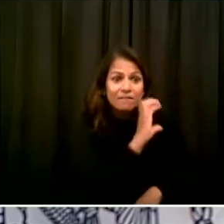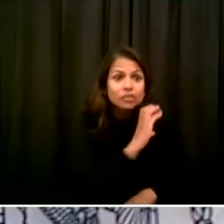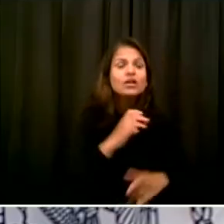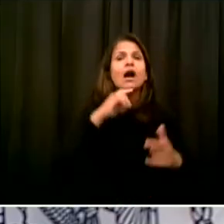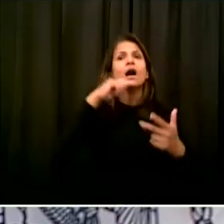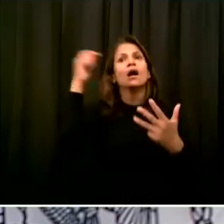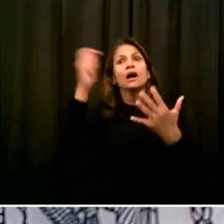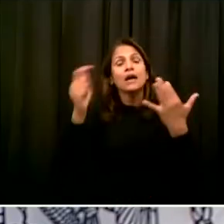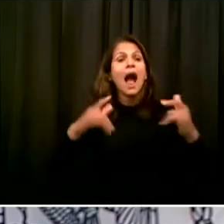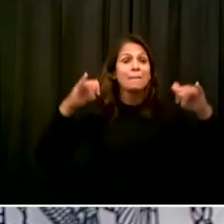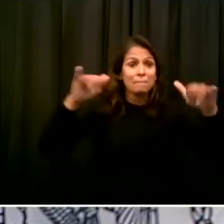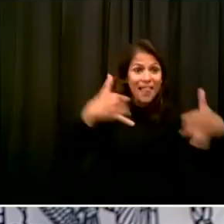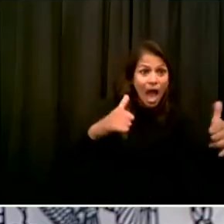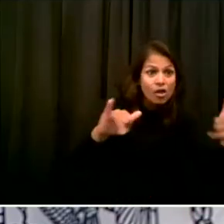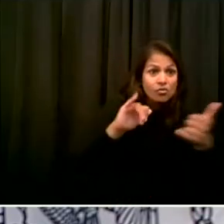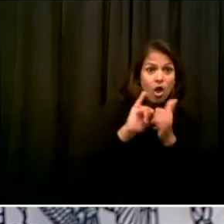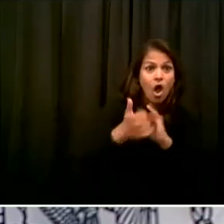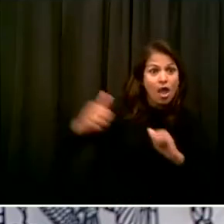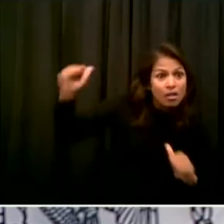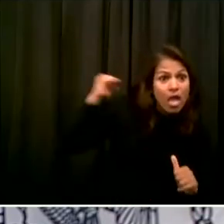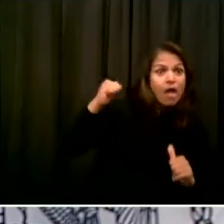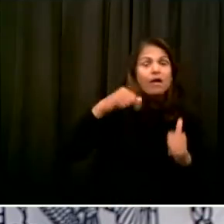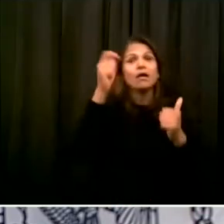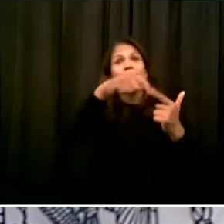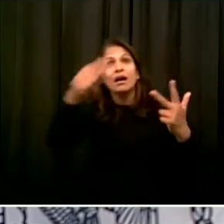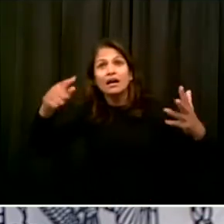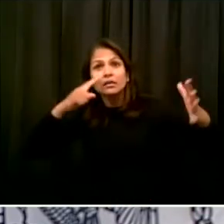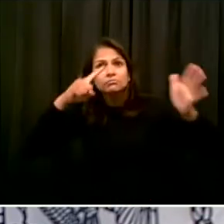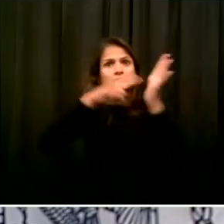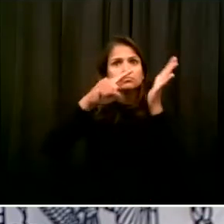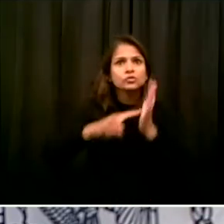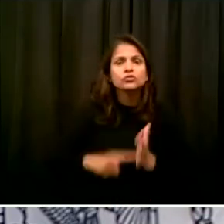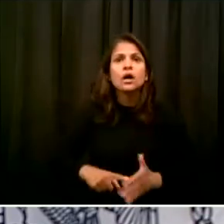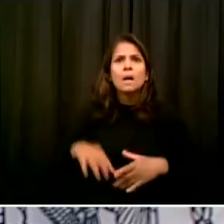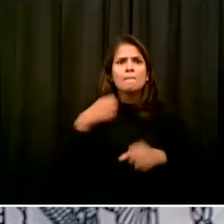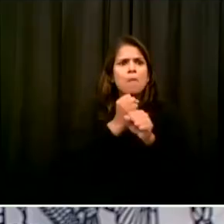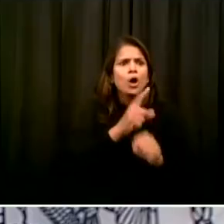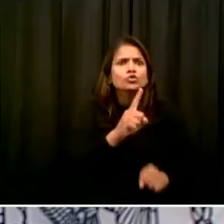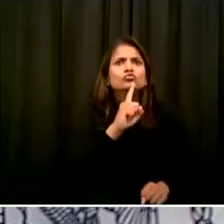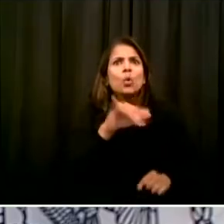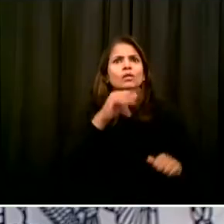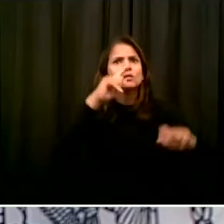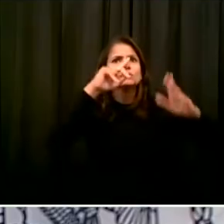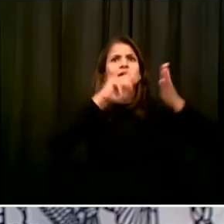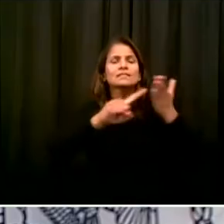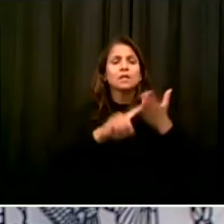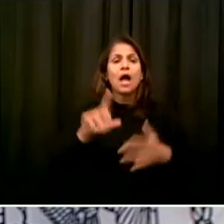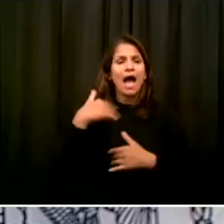ASESMLYB ASPC ESA ND CLASSROOMS. THEIR JOB IS TO EXAMINE ALL OF